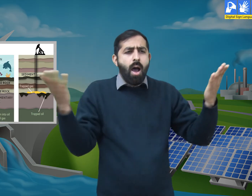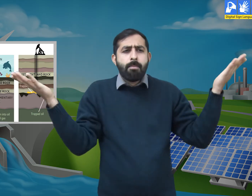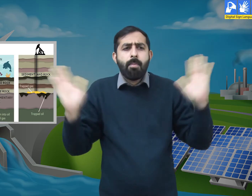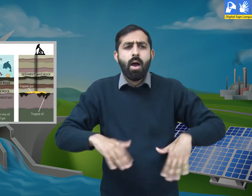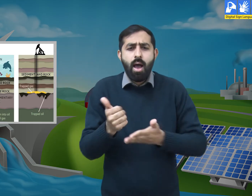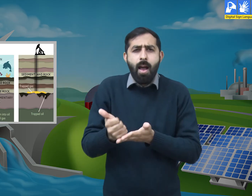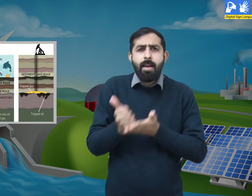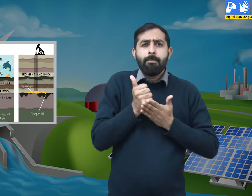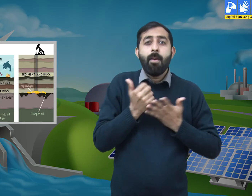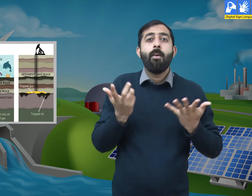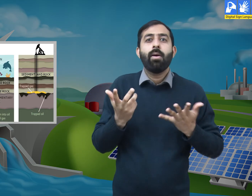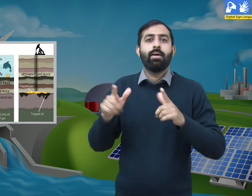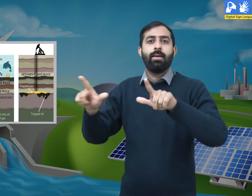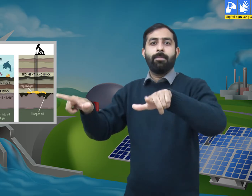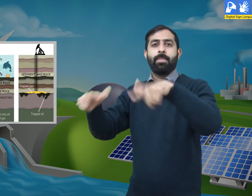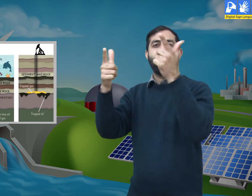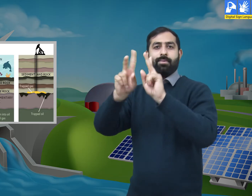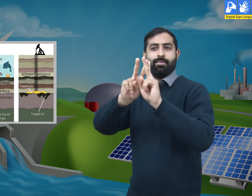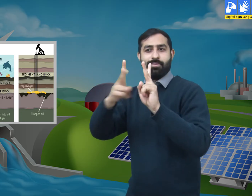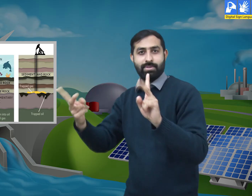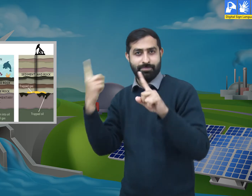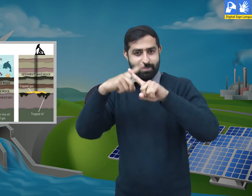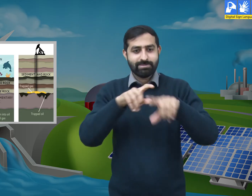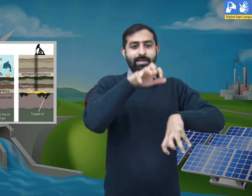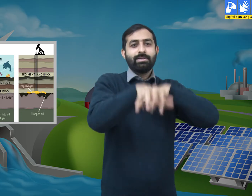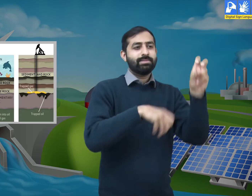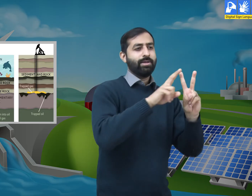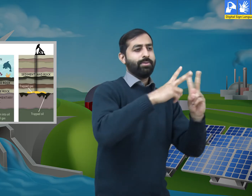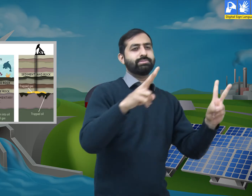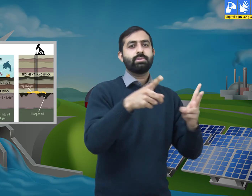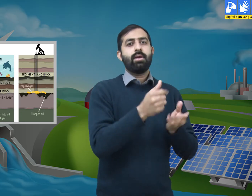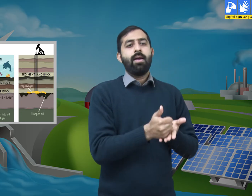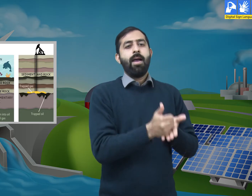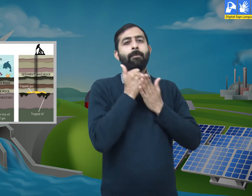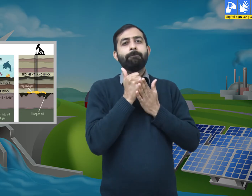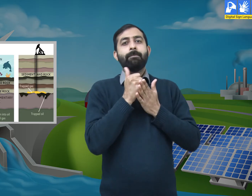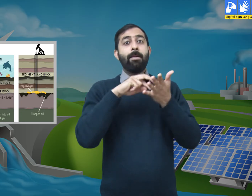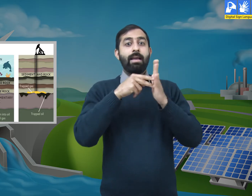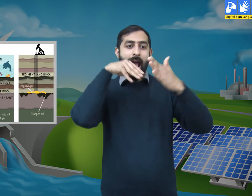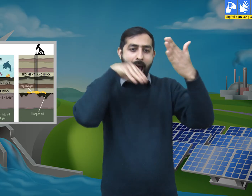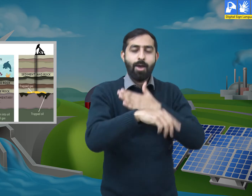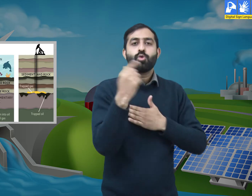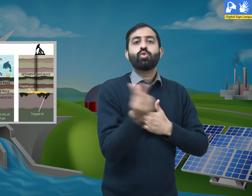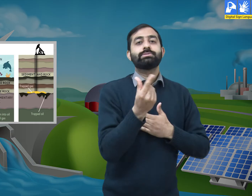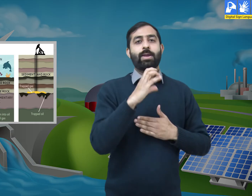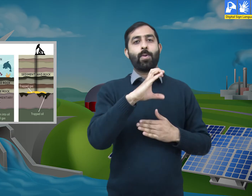So fossil fuels are formed from decayed plants and animals that have been converted